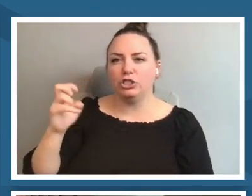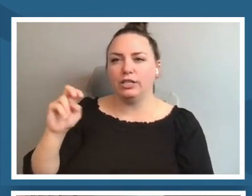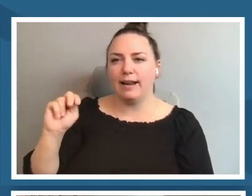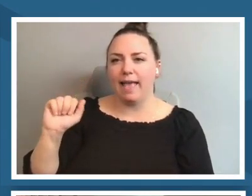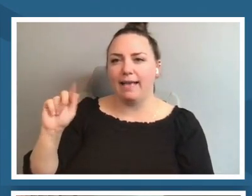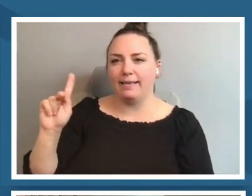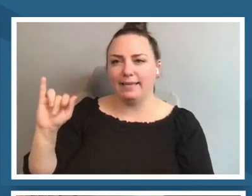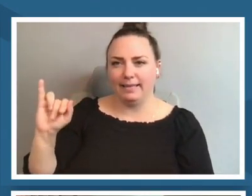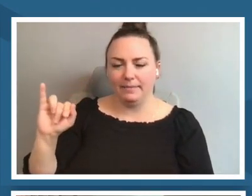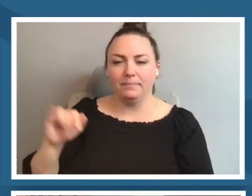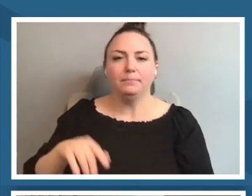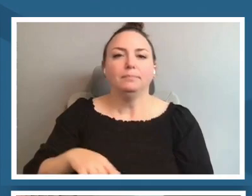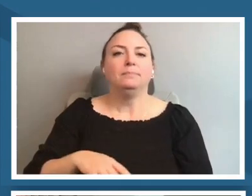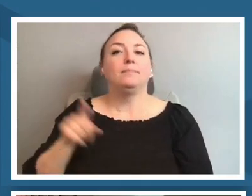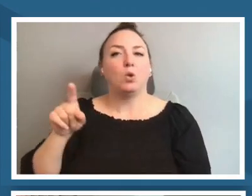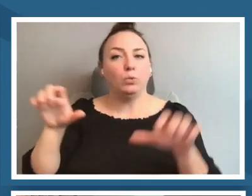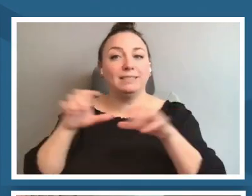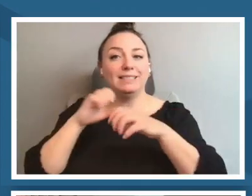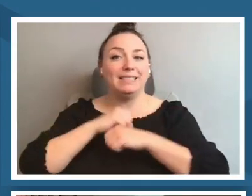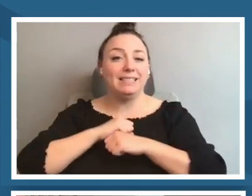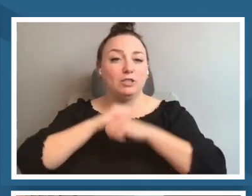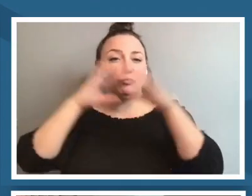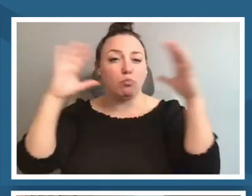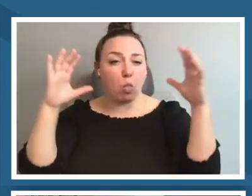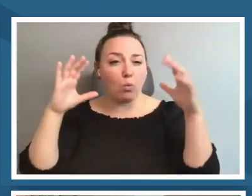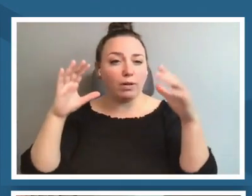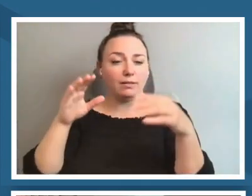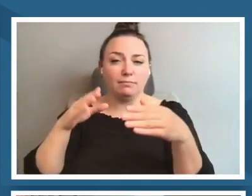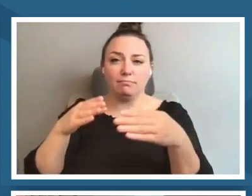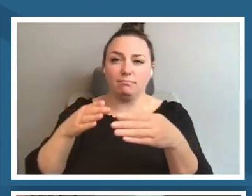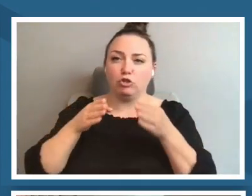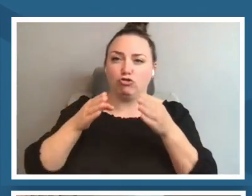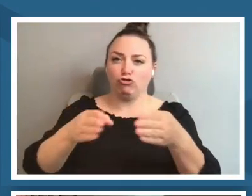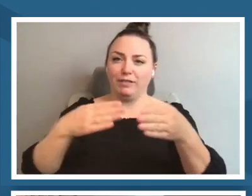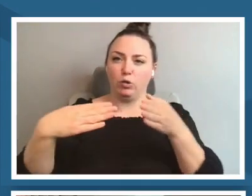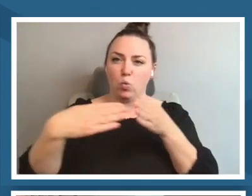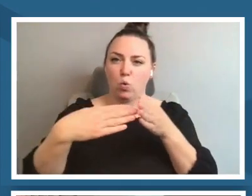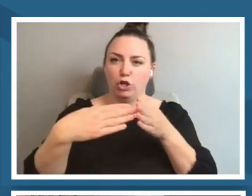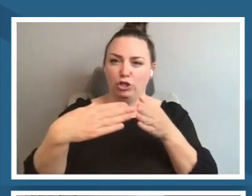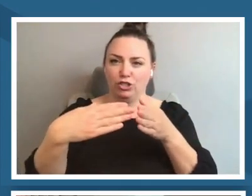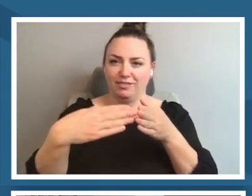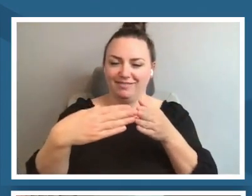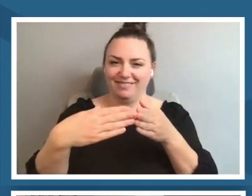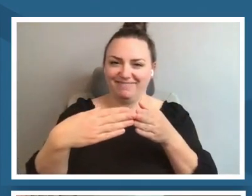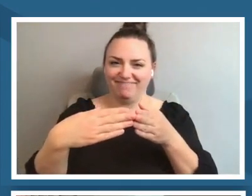exploding um street corners and so what the